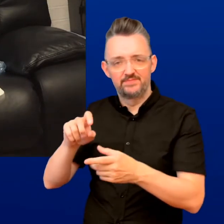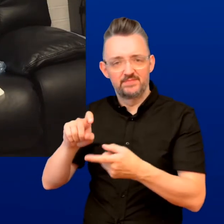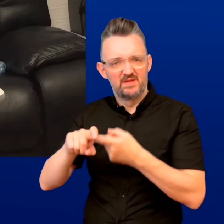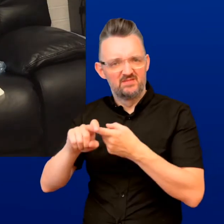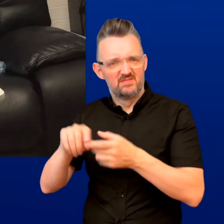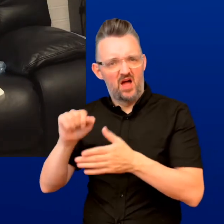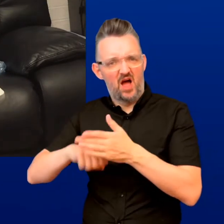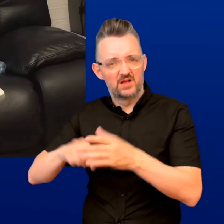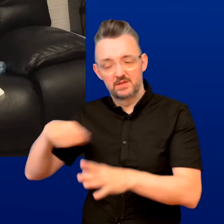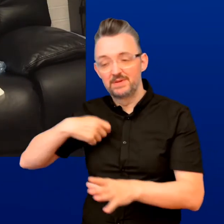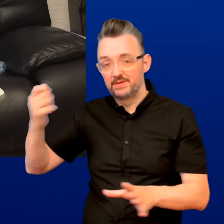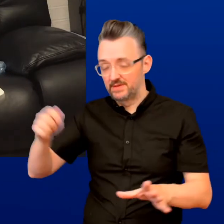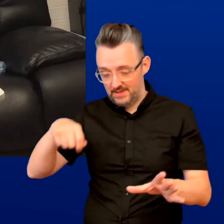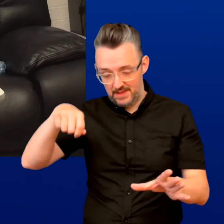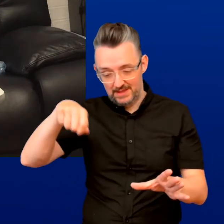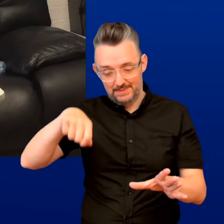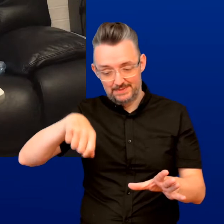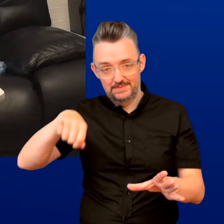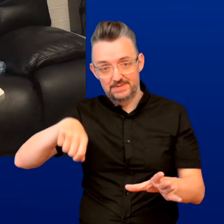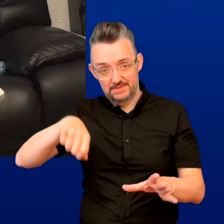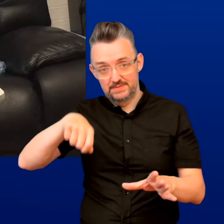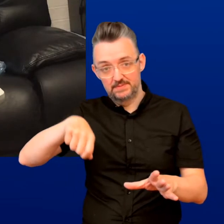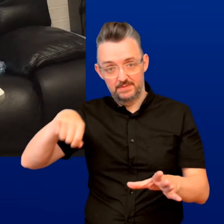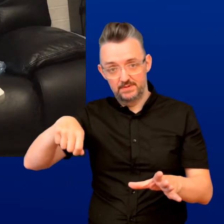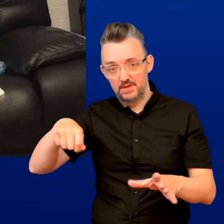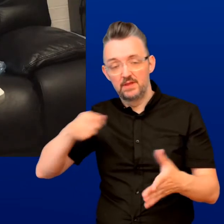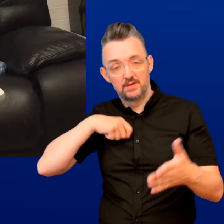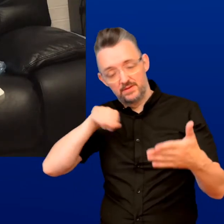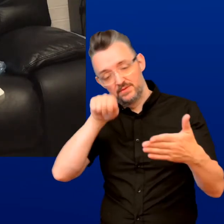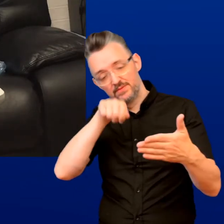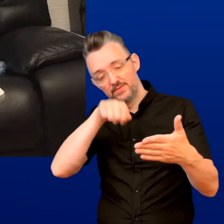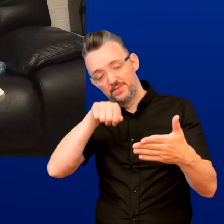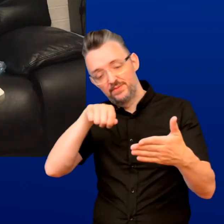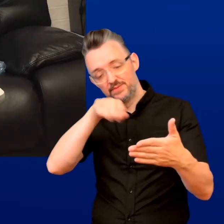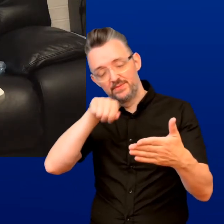into the paint and I painted inside